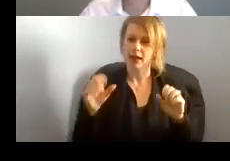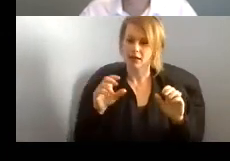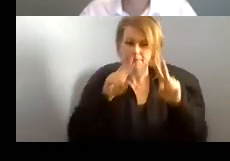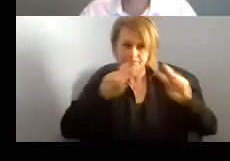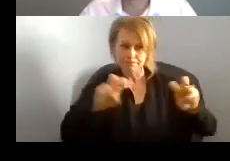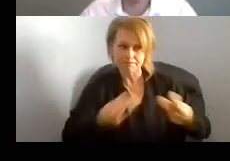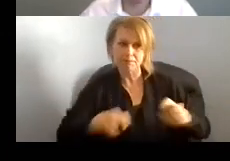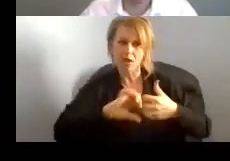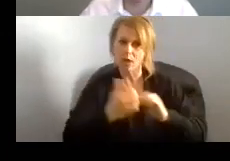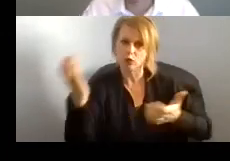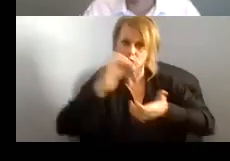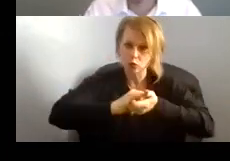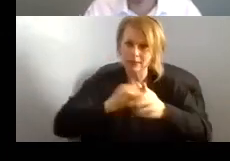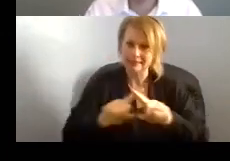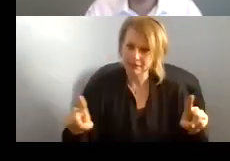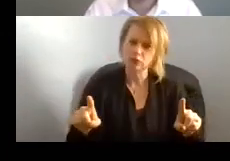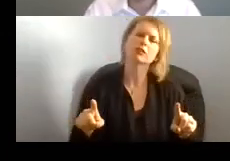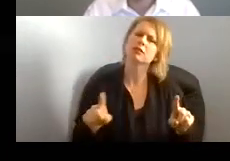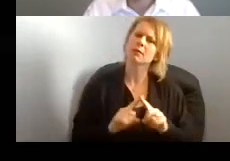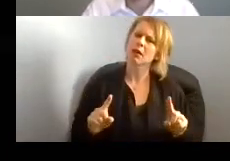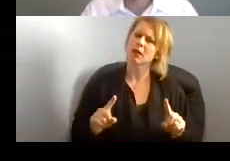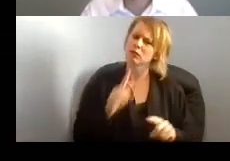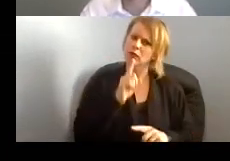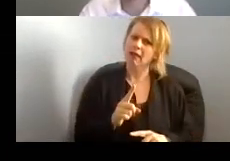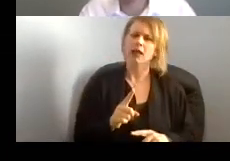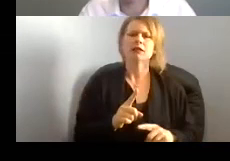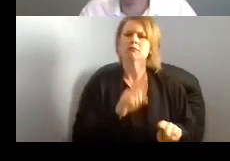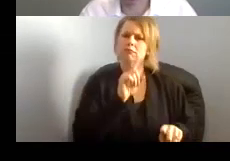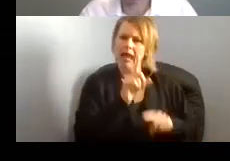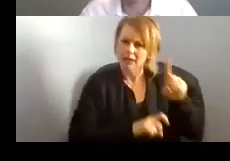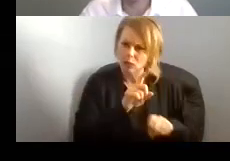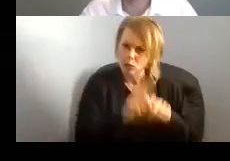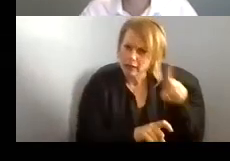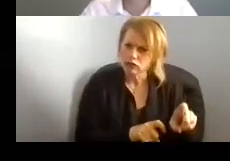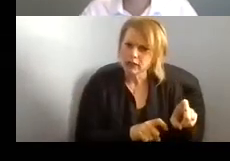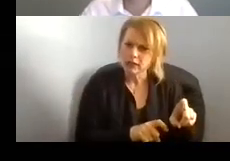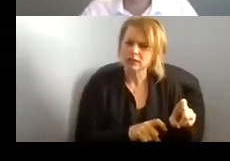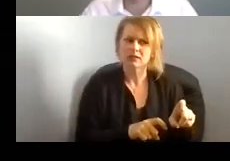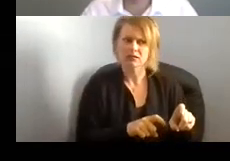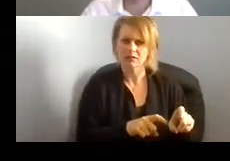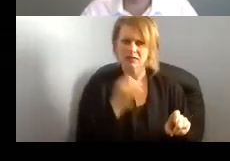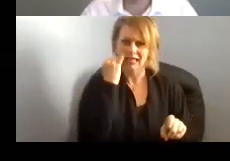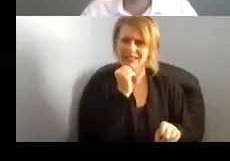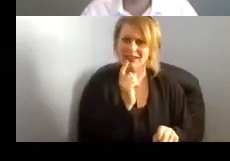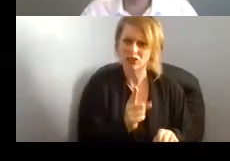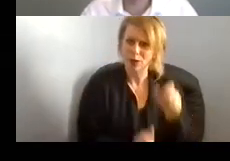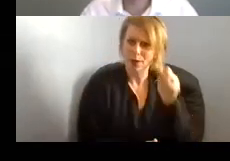grieving children and their families. So ask questions when you’re unsure what would be most helpful for a family or individual.